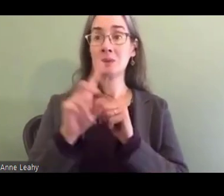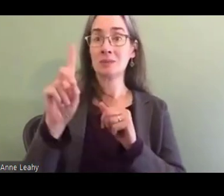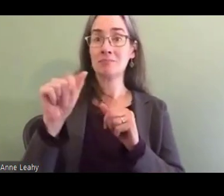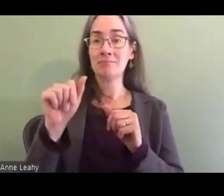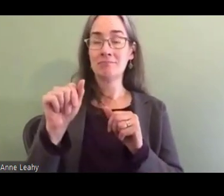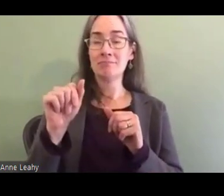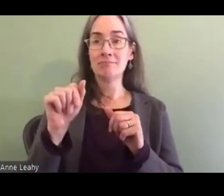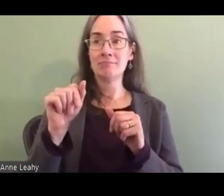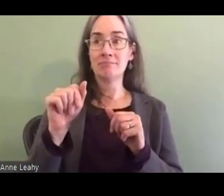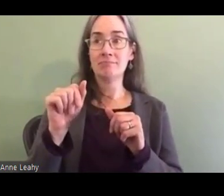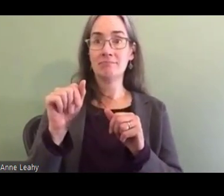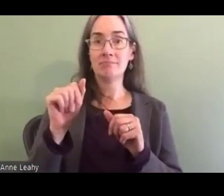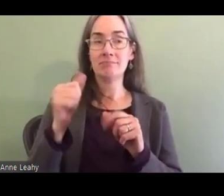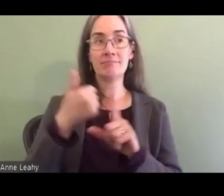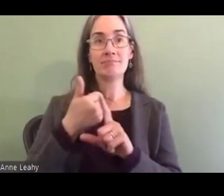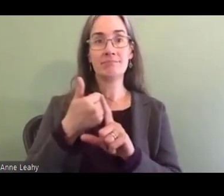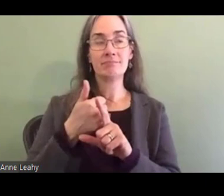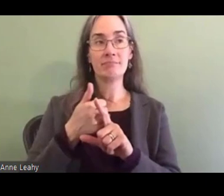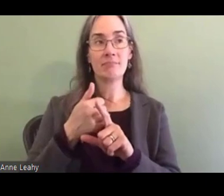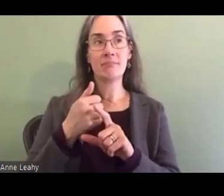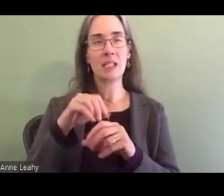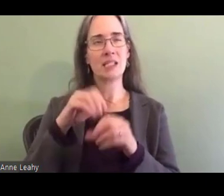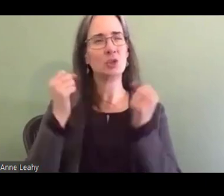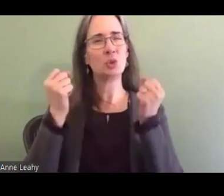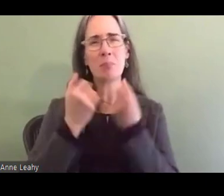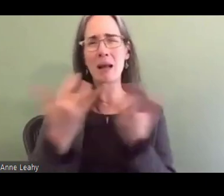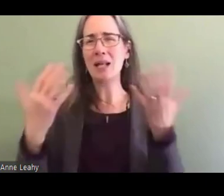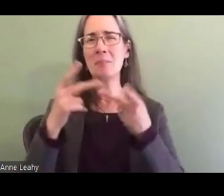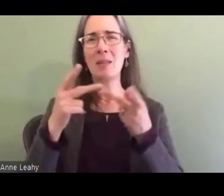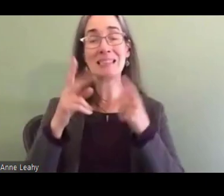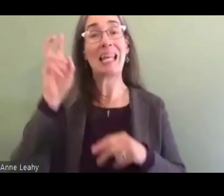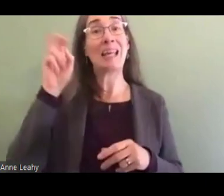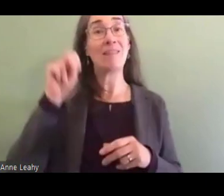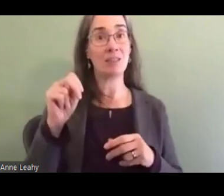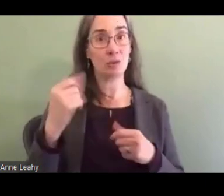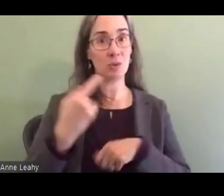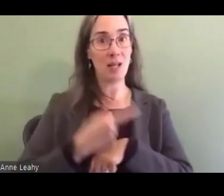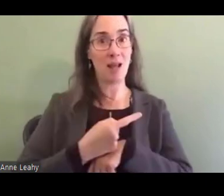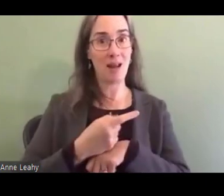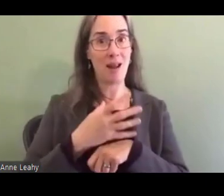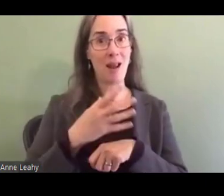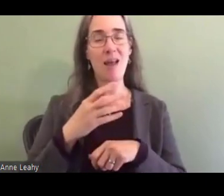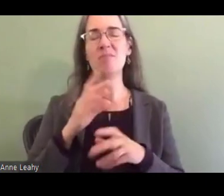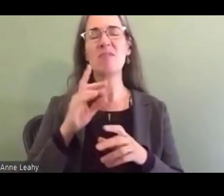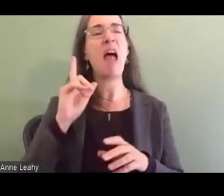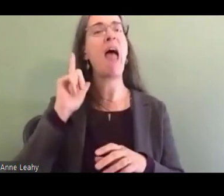are in too many places even today, an afterthought.